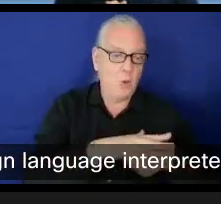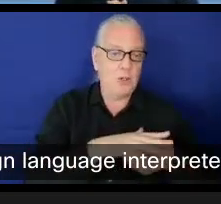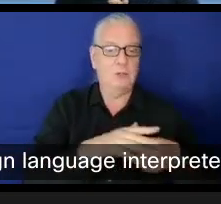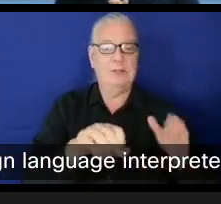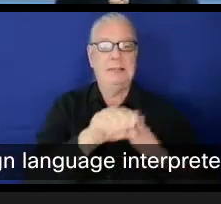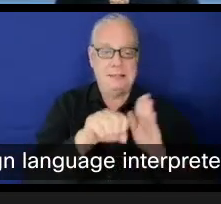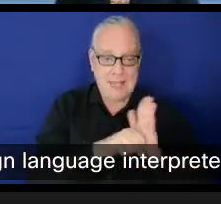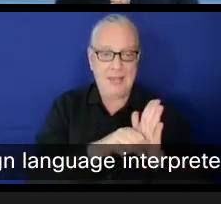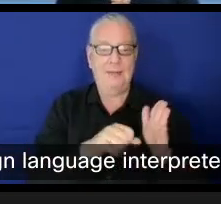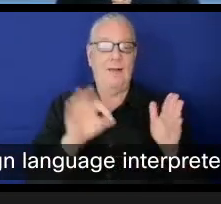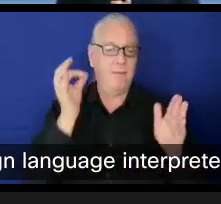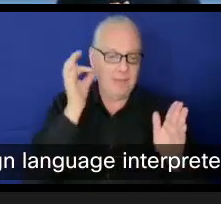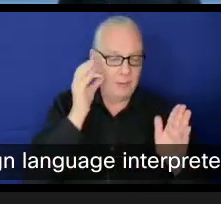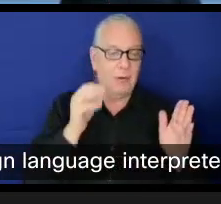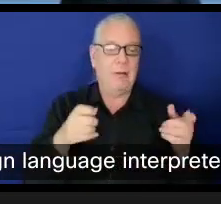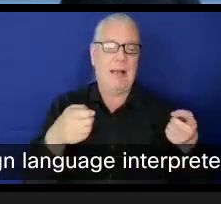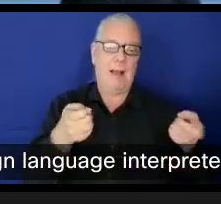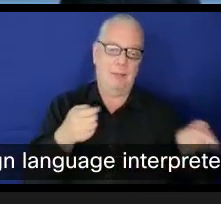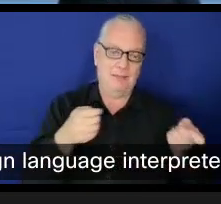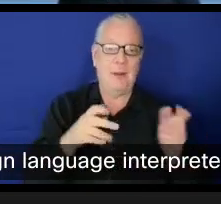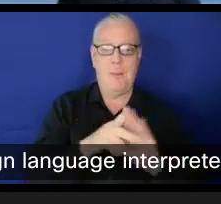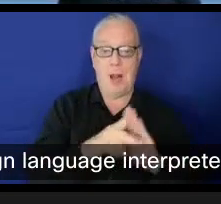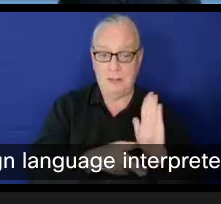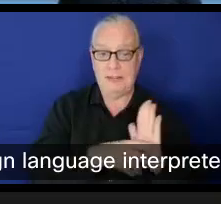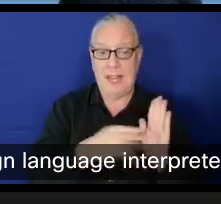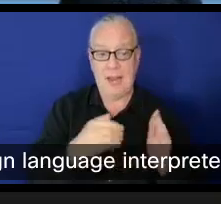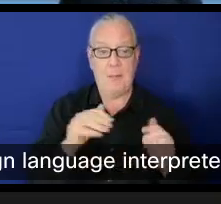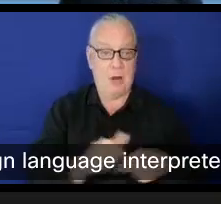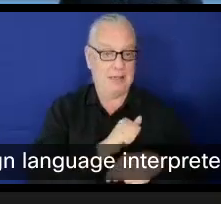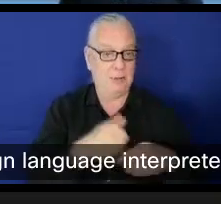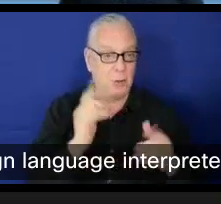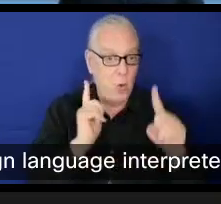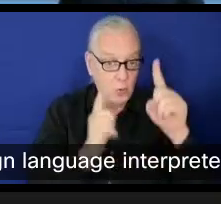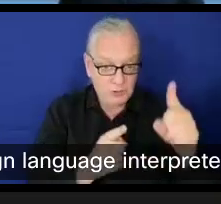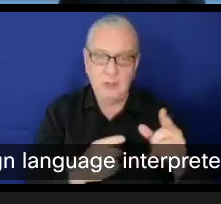advocacy goals that are both practical and impactful. And we